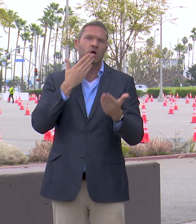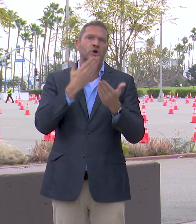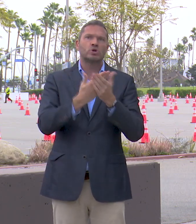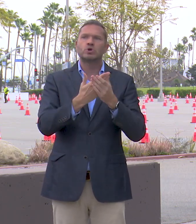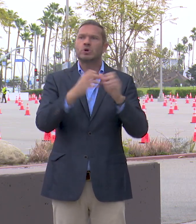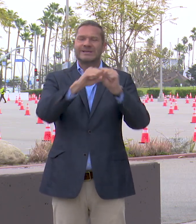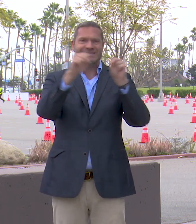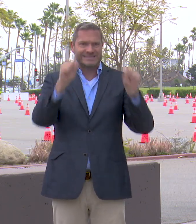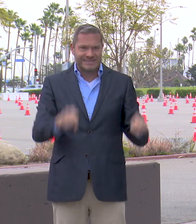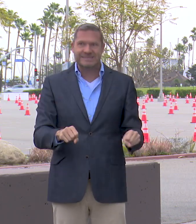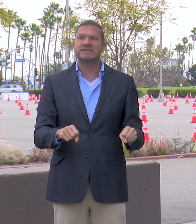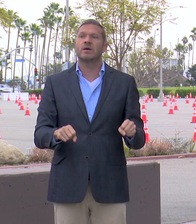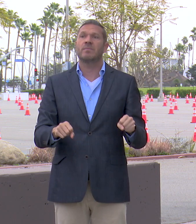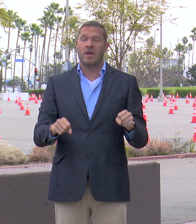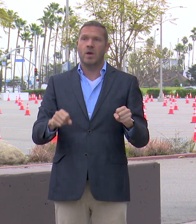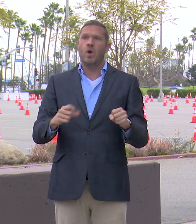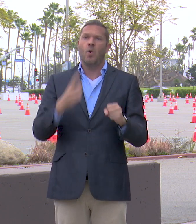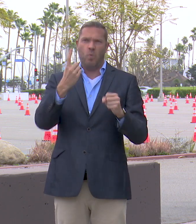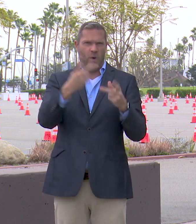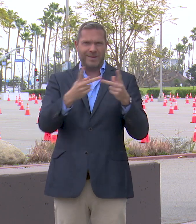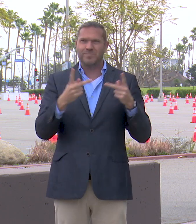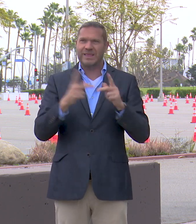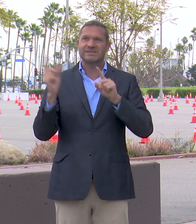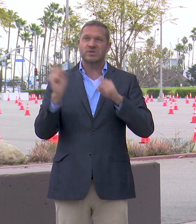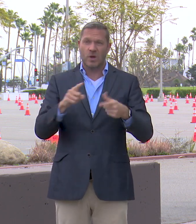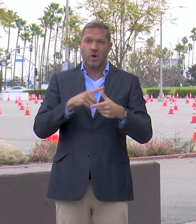It's in English, Spanish, Khmer, and Tagalog.